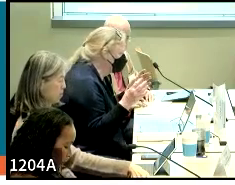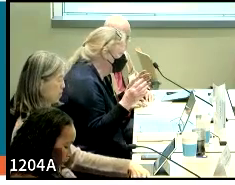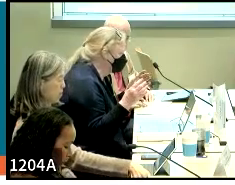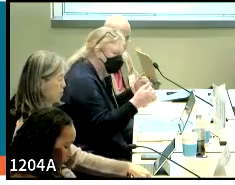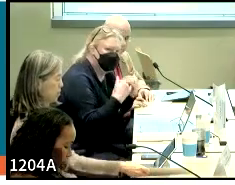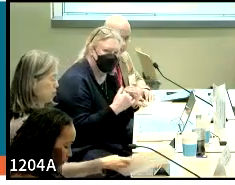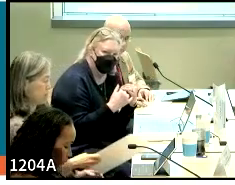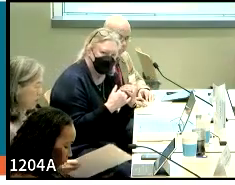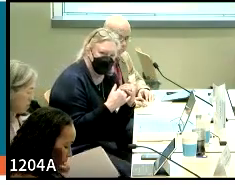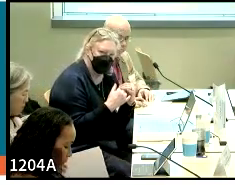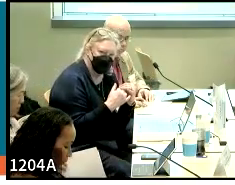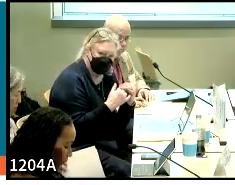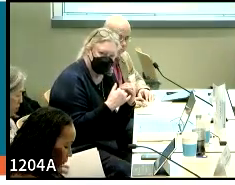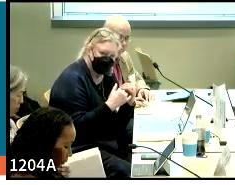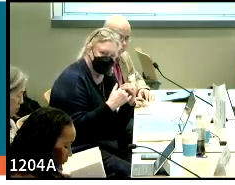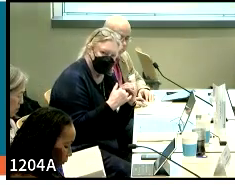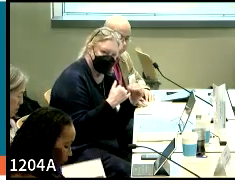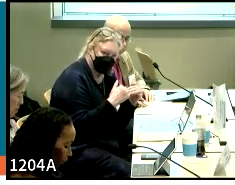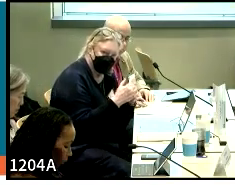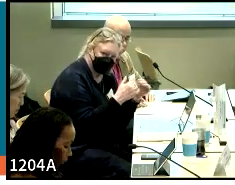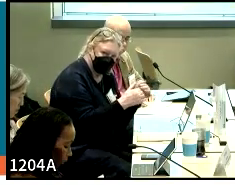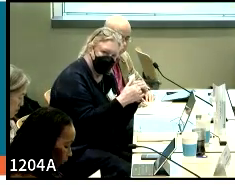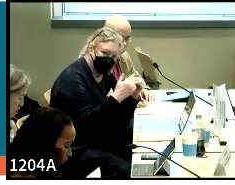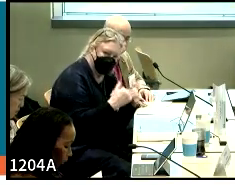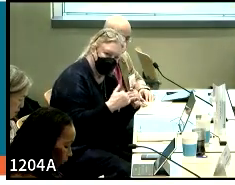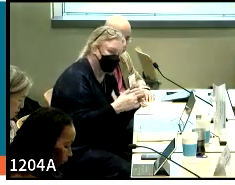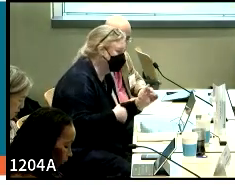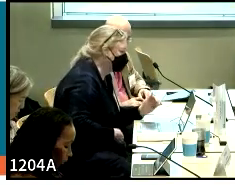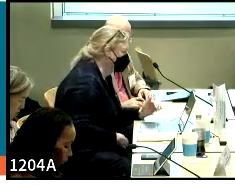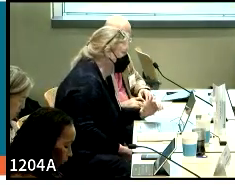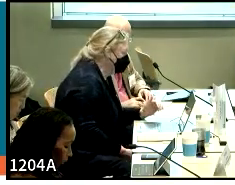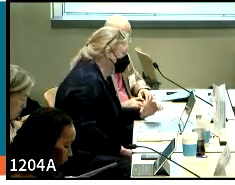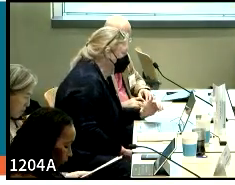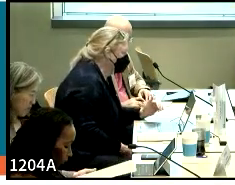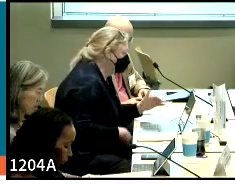that really didn't relate to us as a lab in the health department.